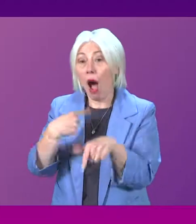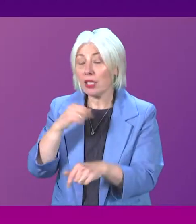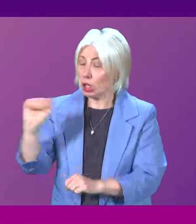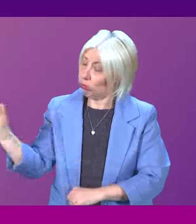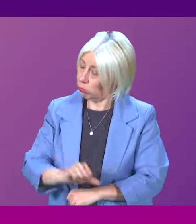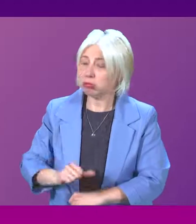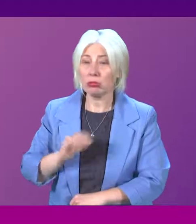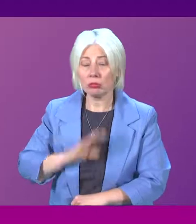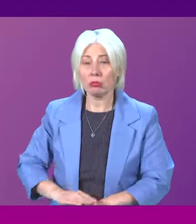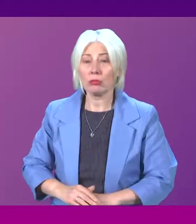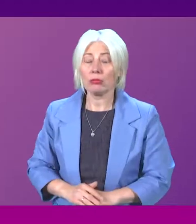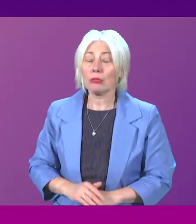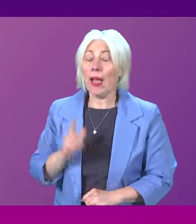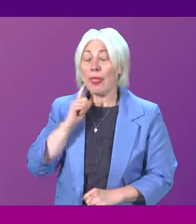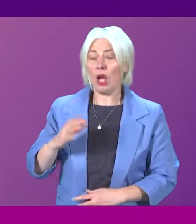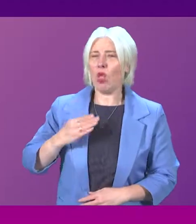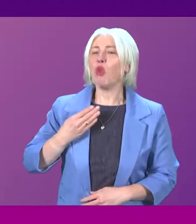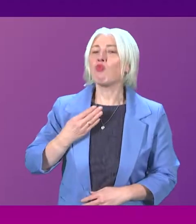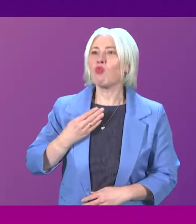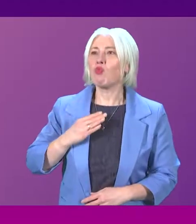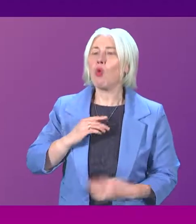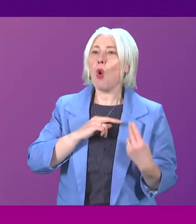I have placed a requirement on the inquiry